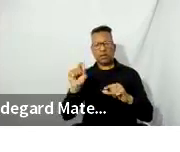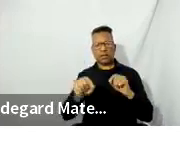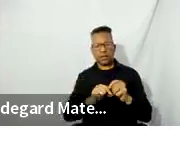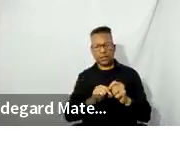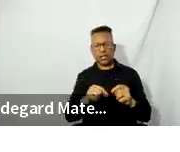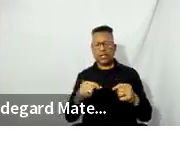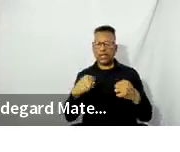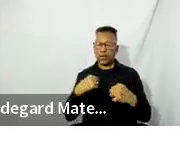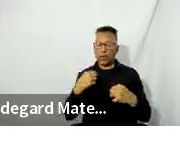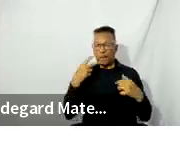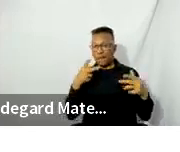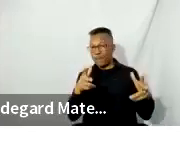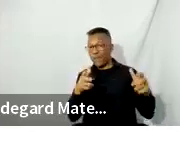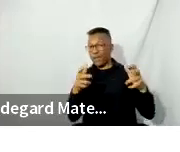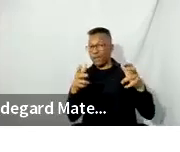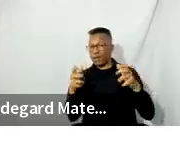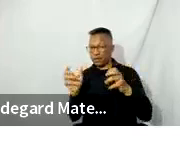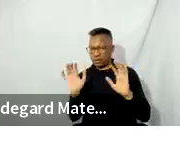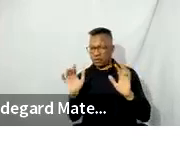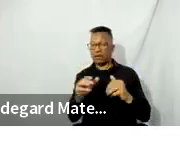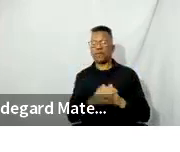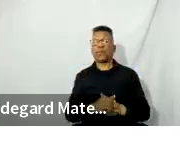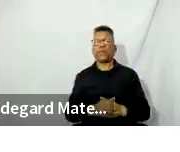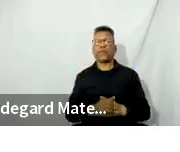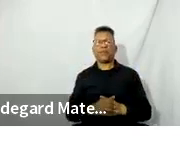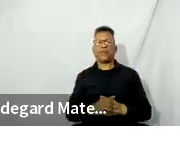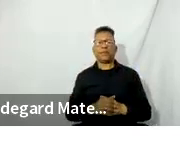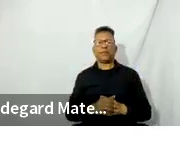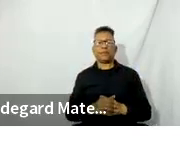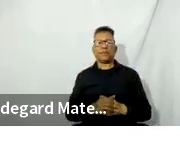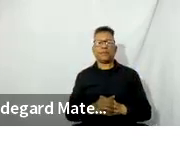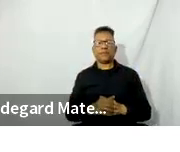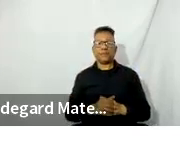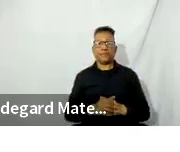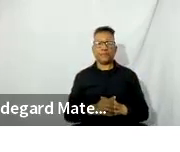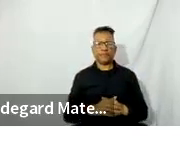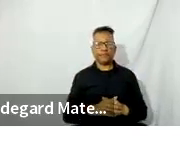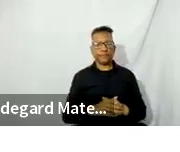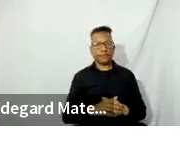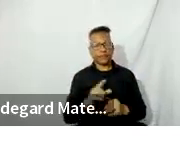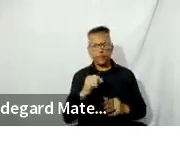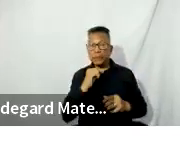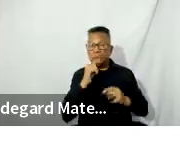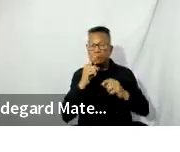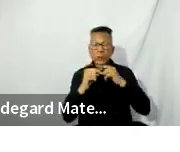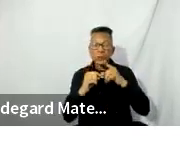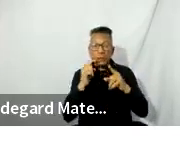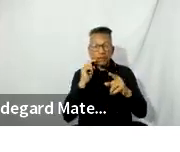the the problems with this, then the problems that I that I see at this stage all I see at this stage all along. I'm still very undecided I'm still very undecided about a